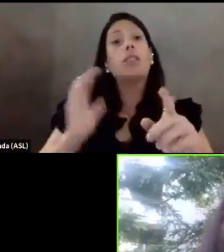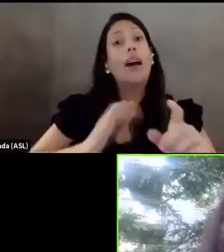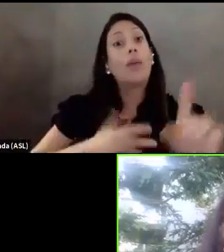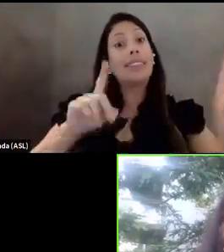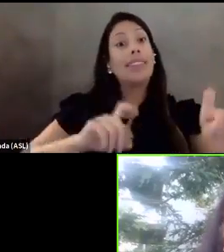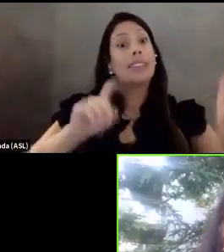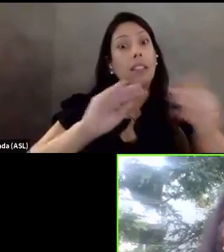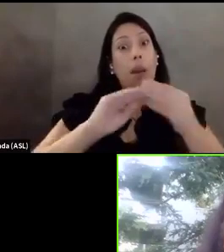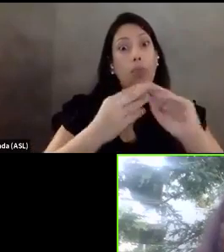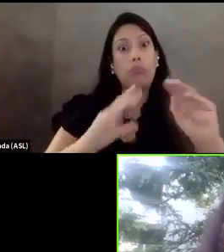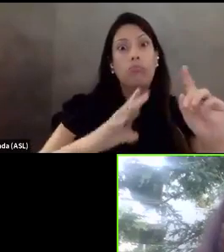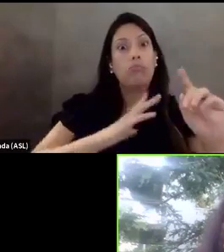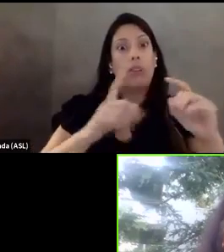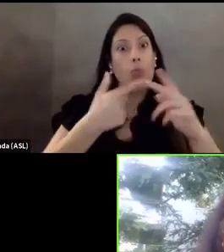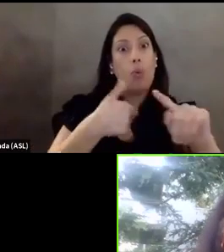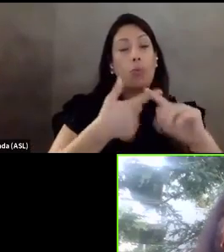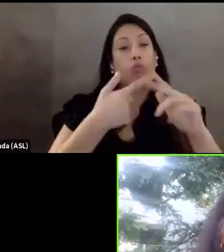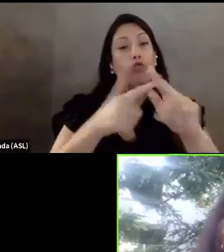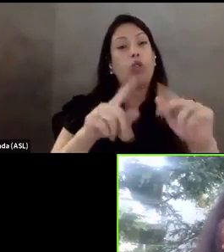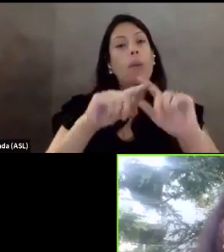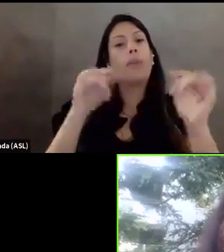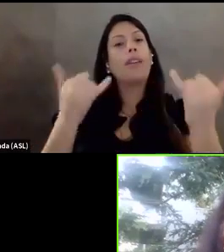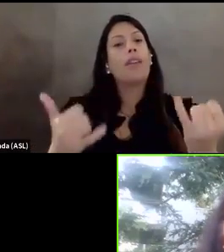So now we are trying to focus on those